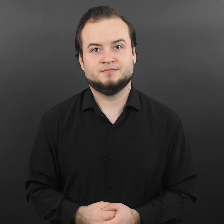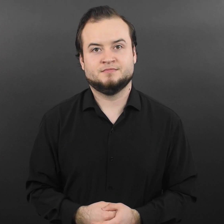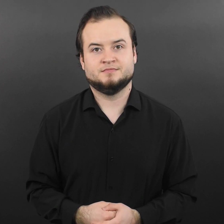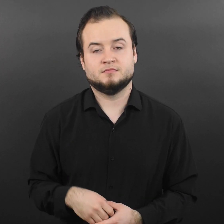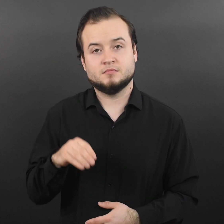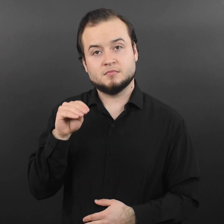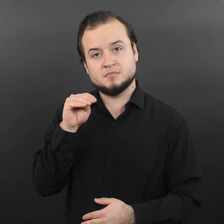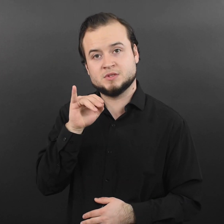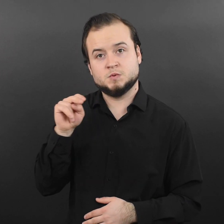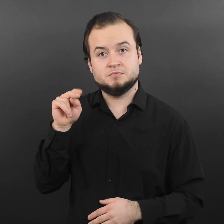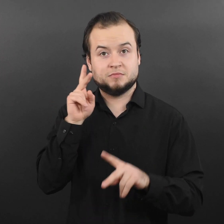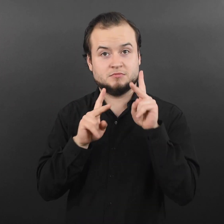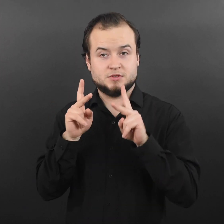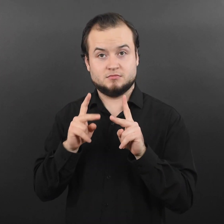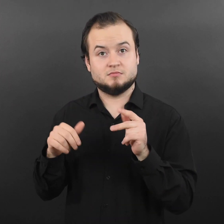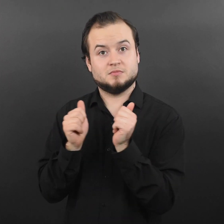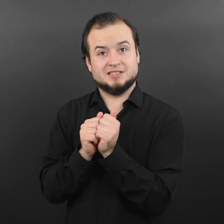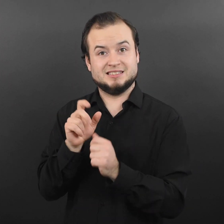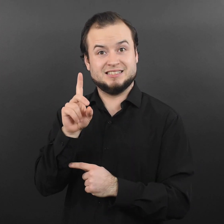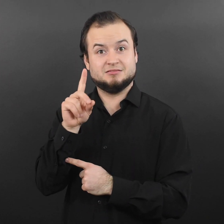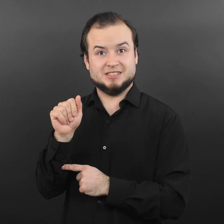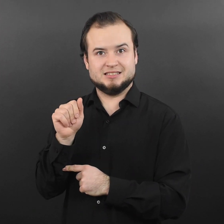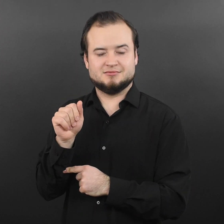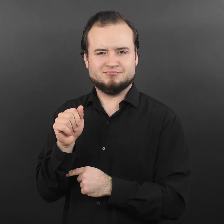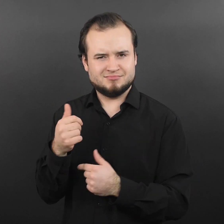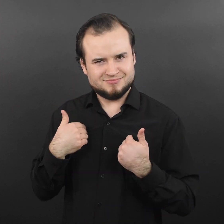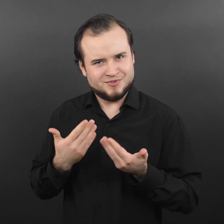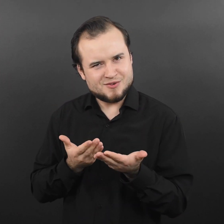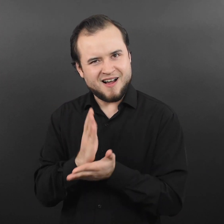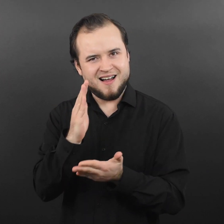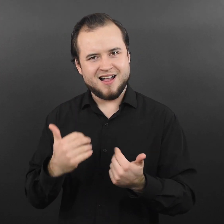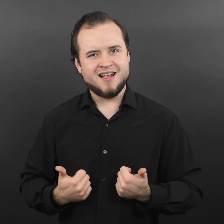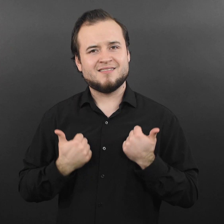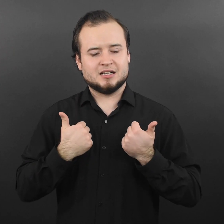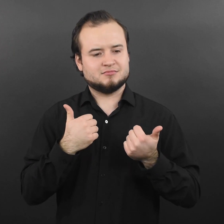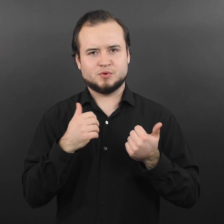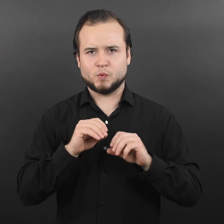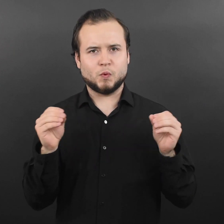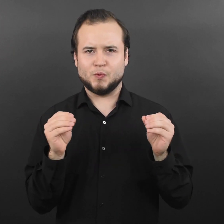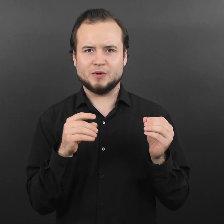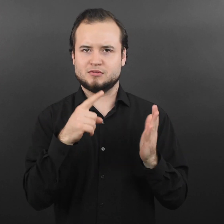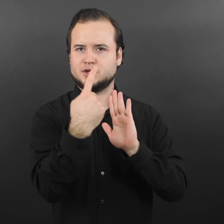Minnesotans with disabilities have the right to live free from discrimination.